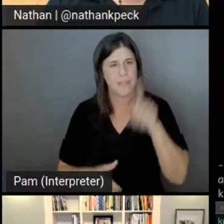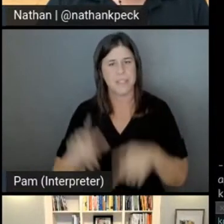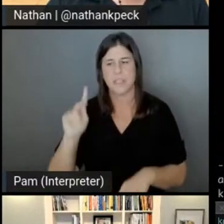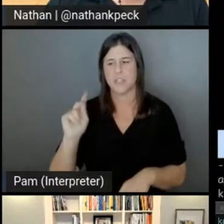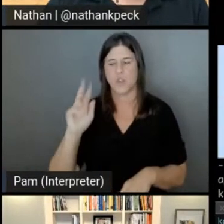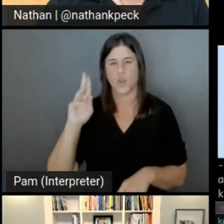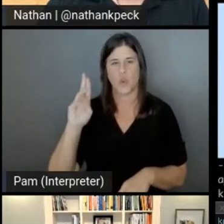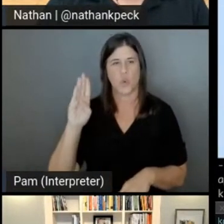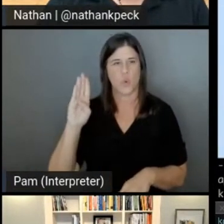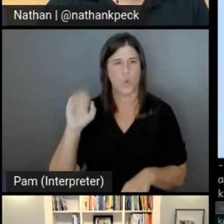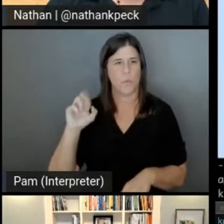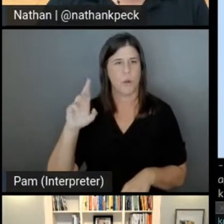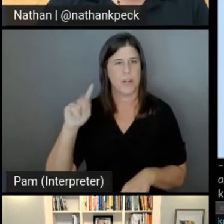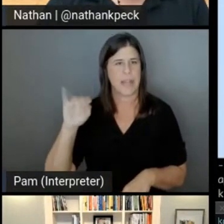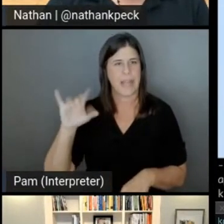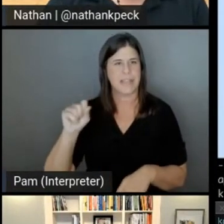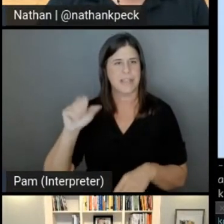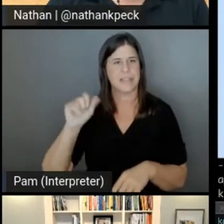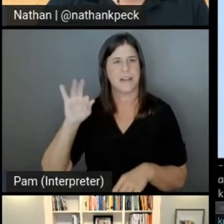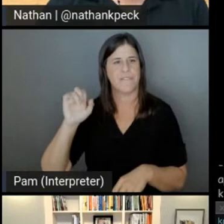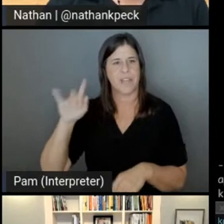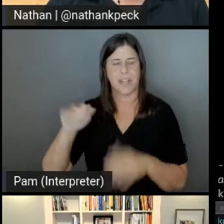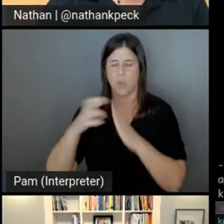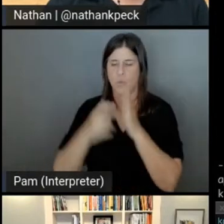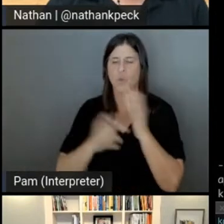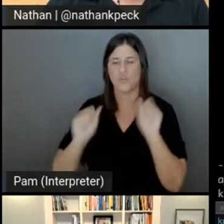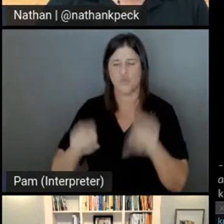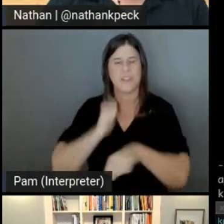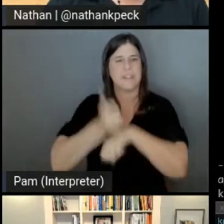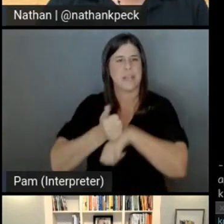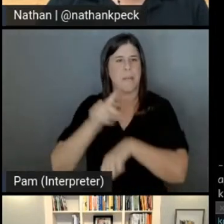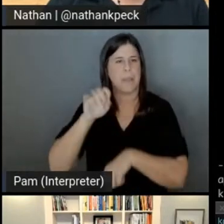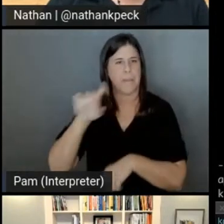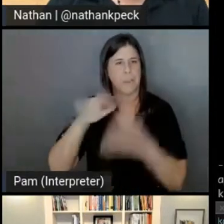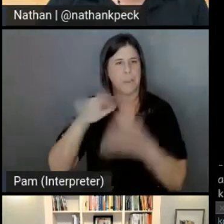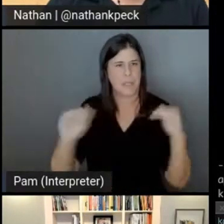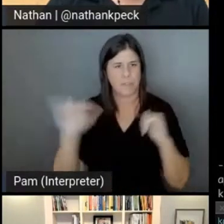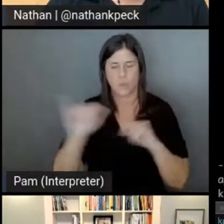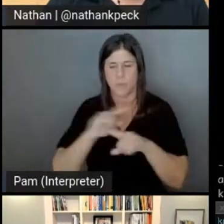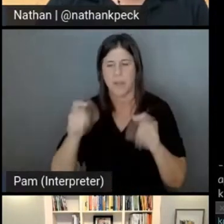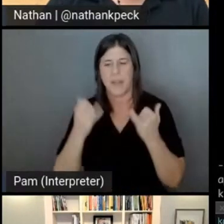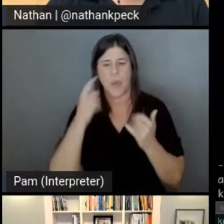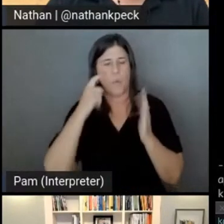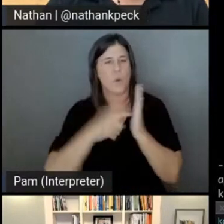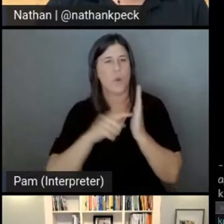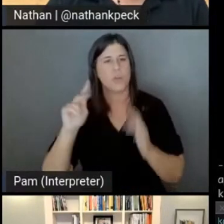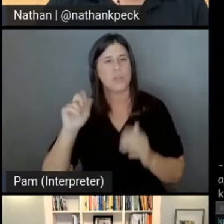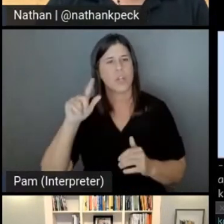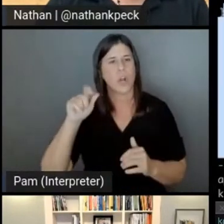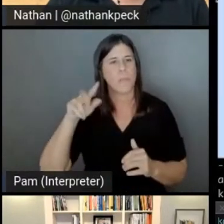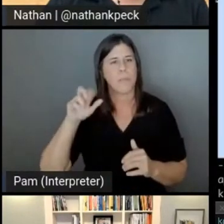You could actually put these at the pod level as well, but we're going to see Karpenter now solve the scheduling constraints of both